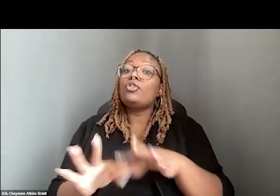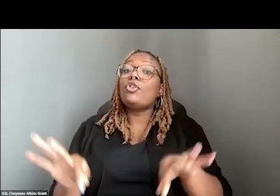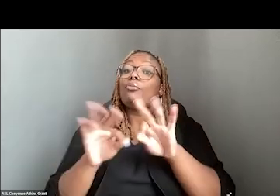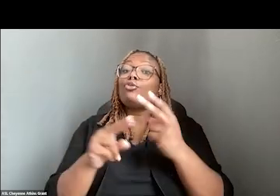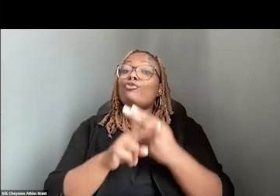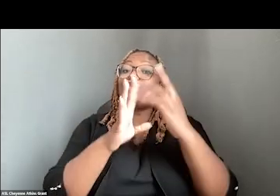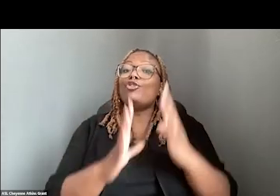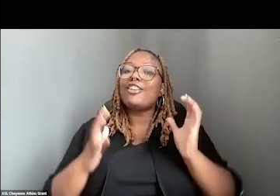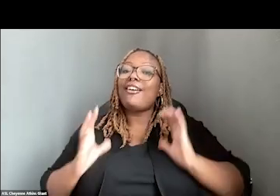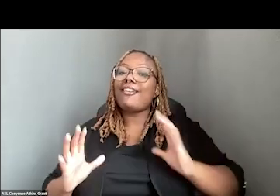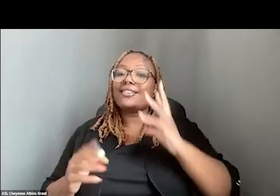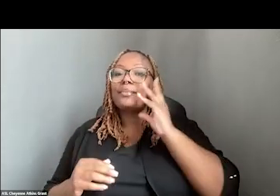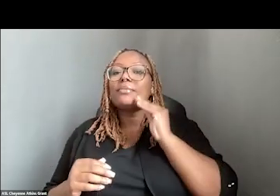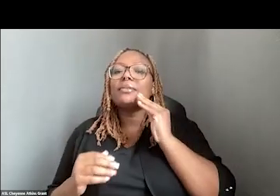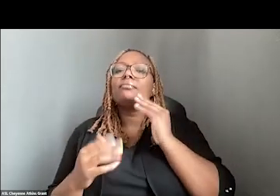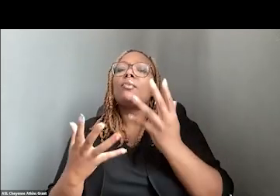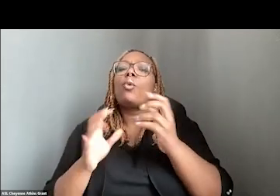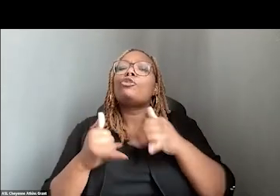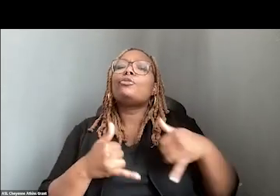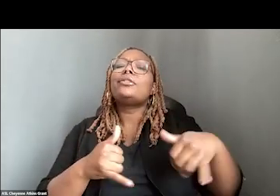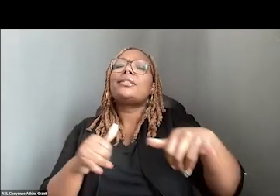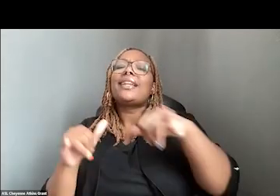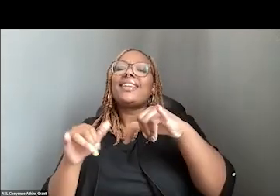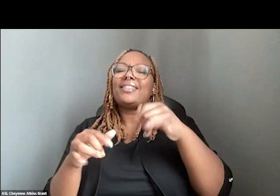We help standardize, simplify the web presence of NSF.